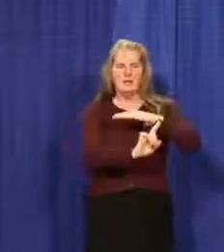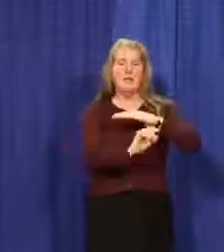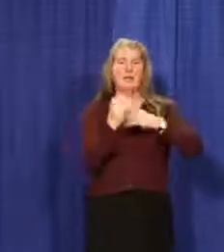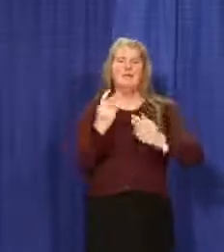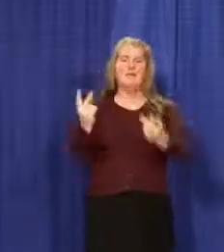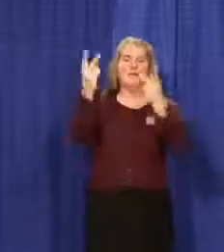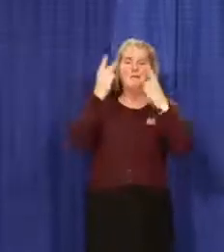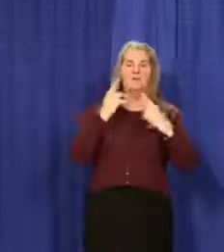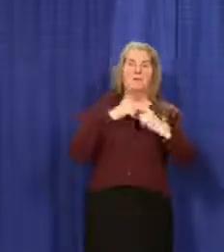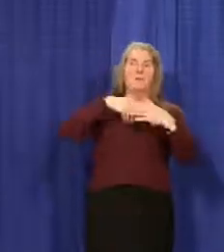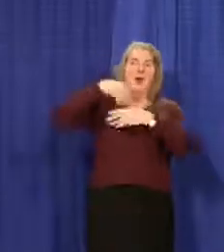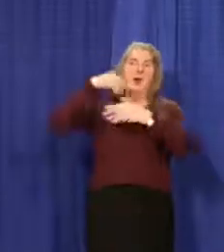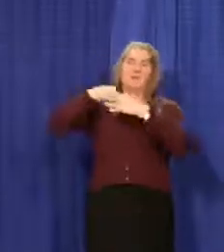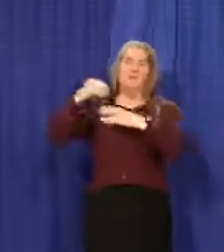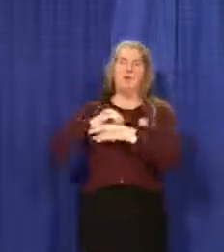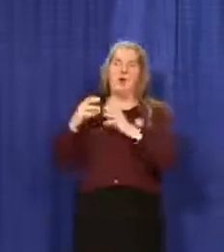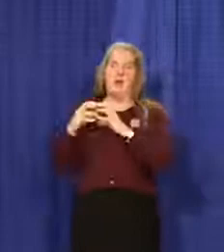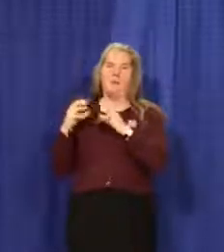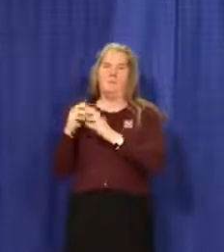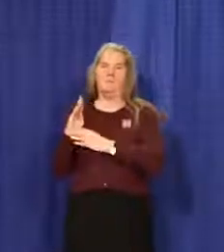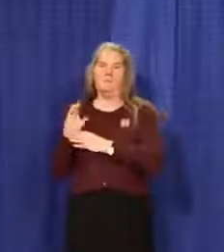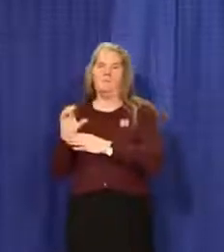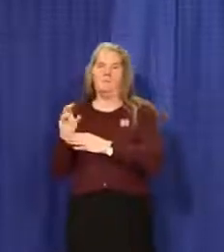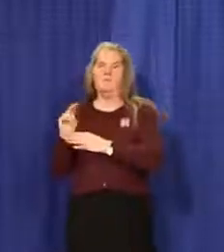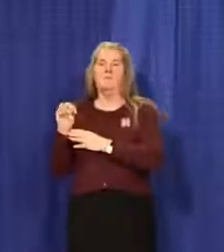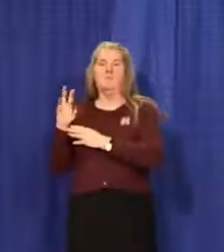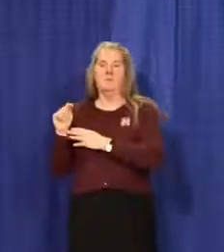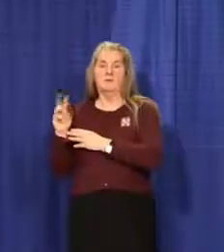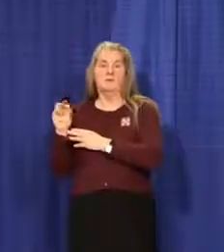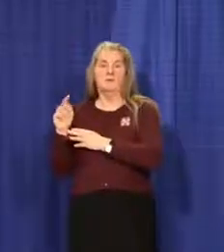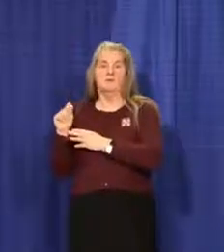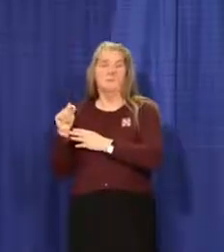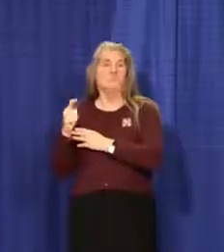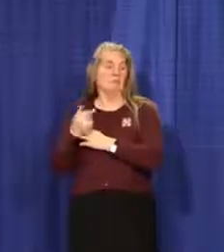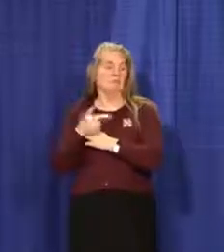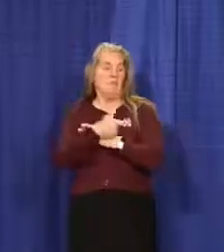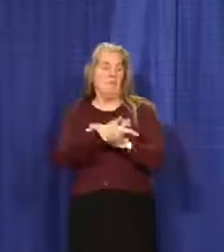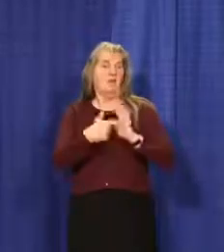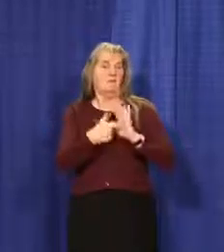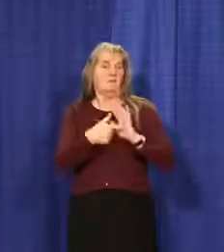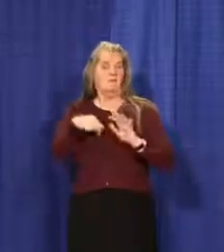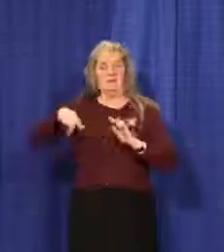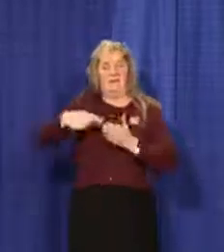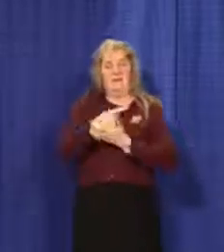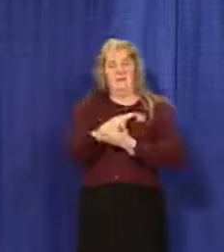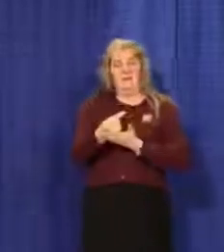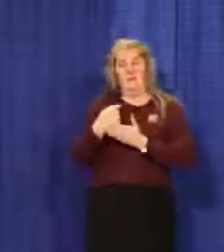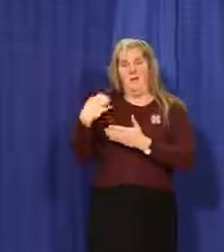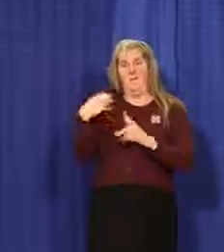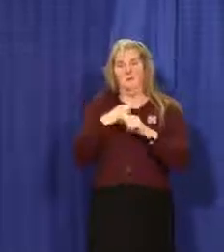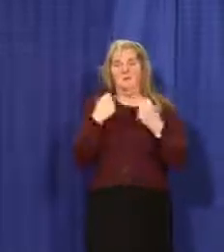This requires self isolation requirement for people entering our territory from outside of BC into the other territories.